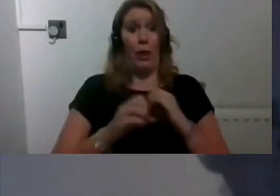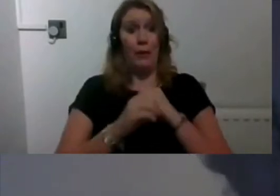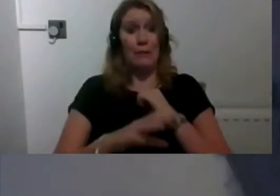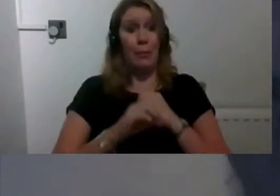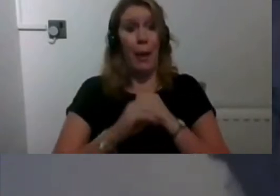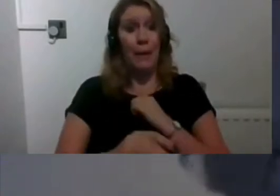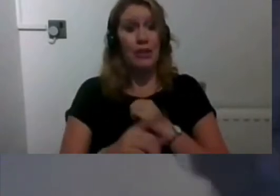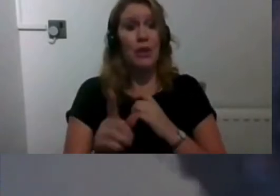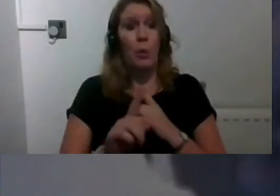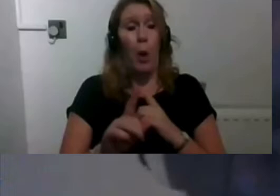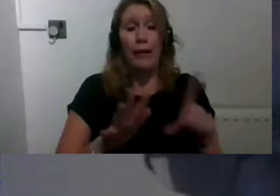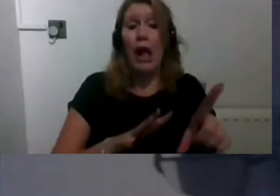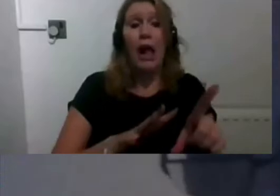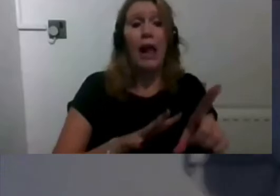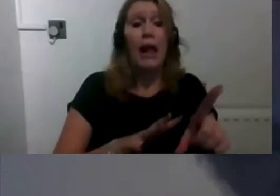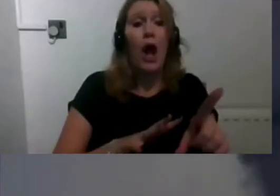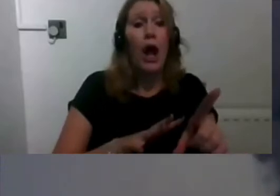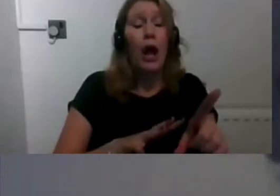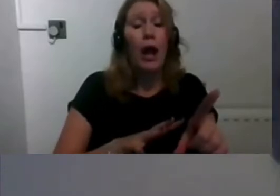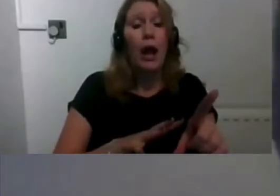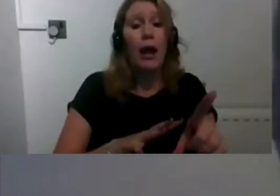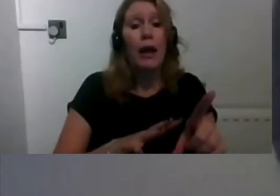publication called Climate Matters. I